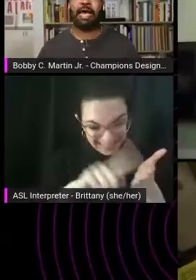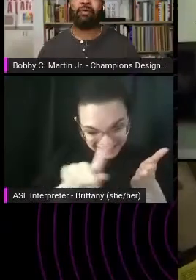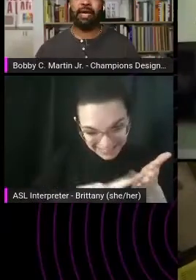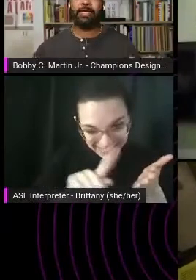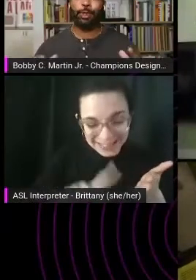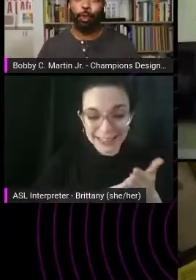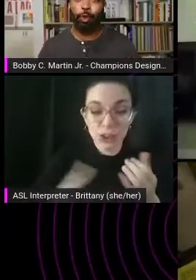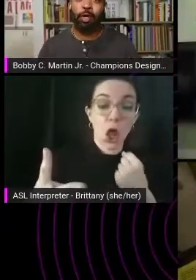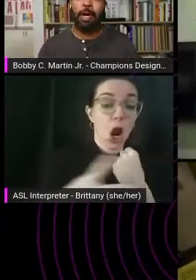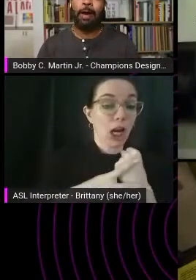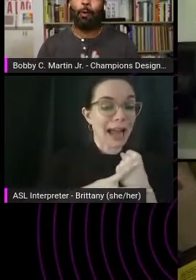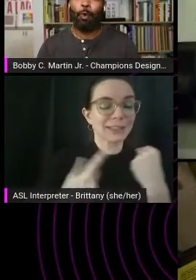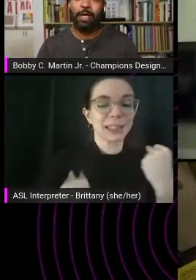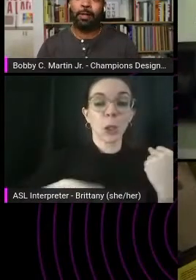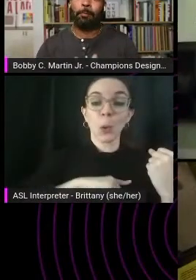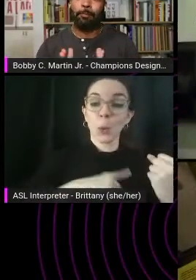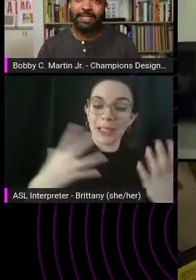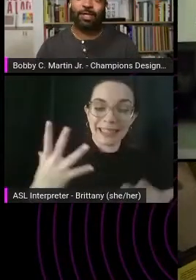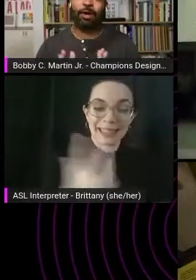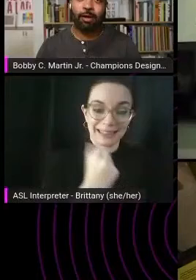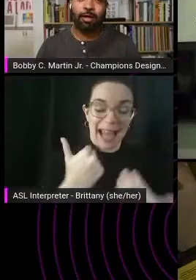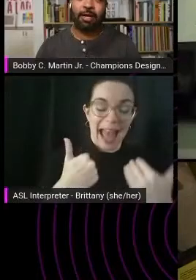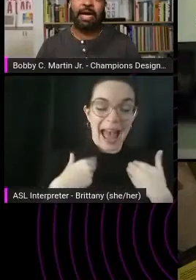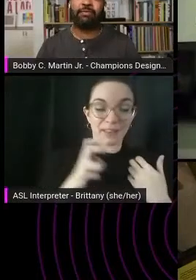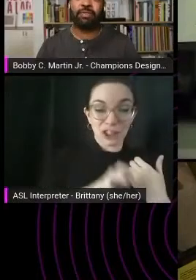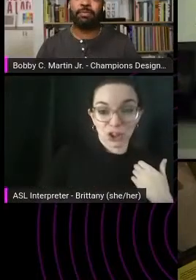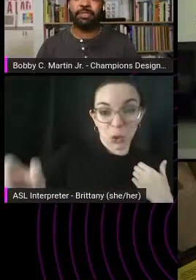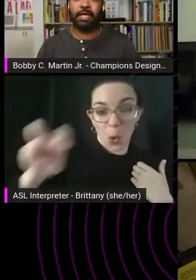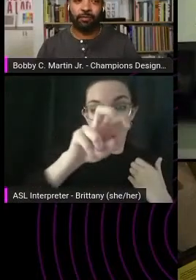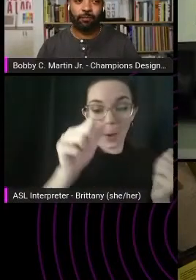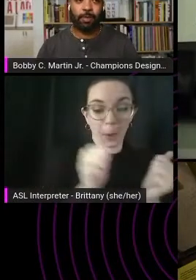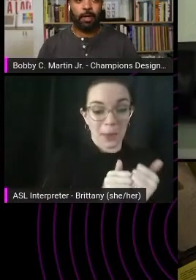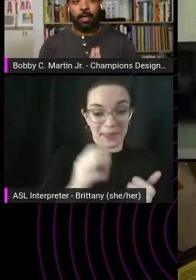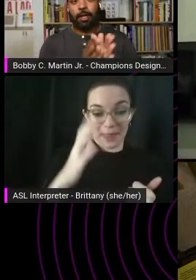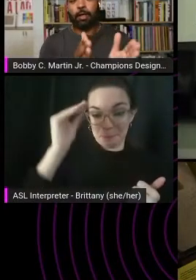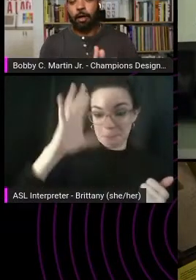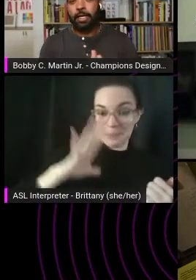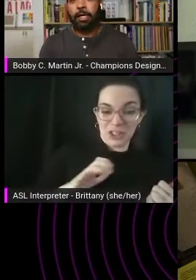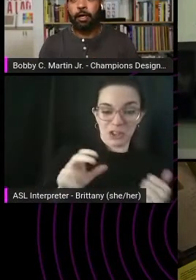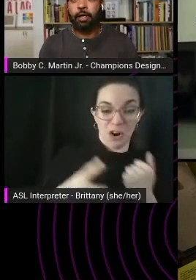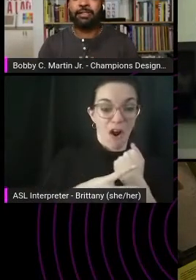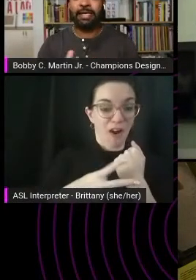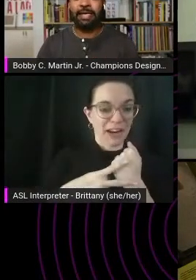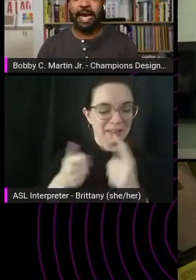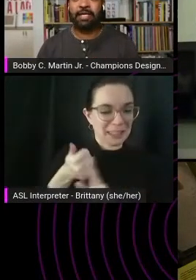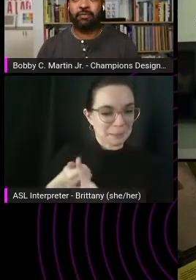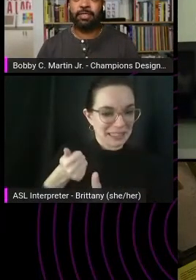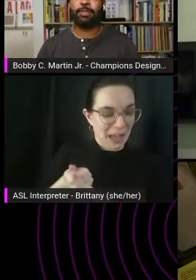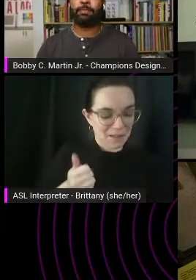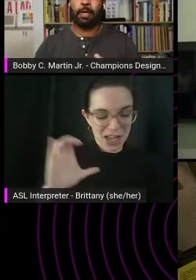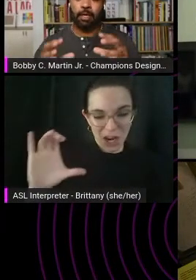have a tour with Mr. Archives himself, Carnegie Hall's key activist,